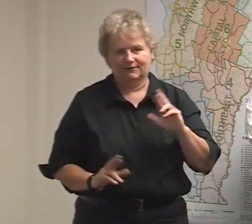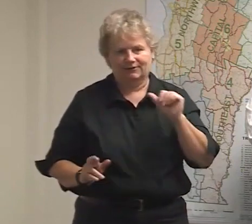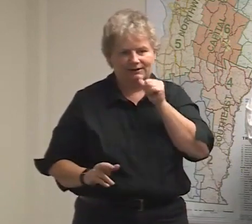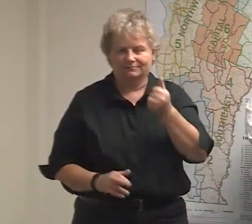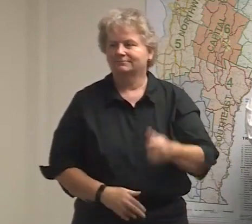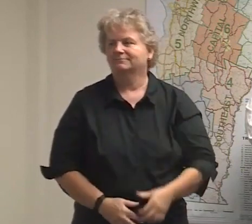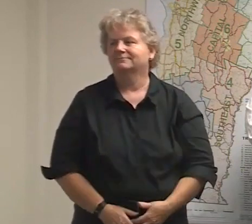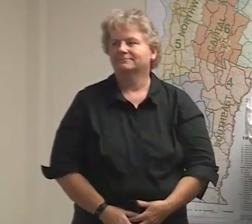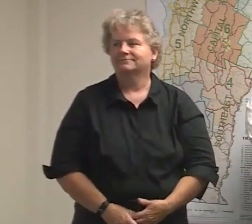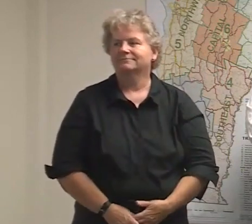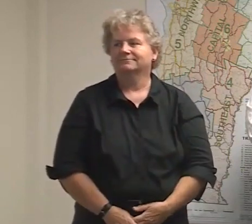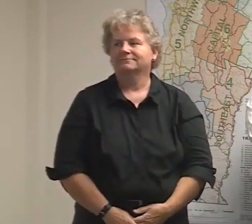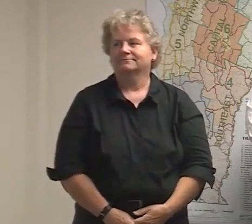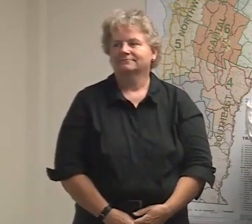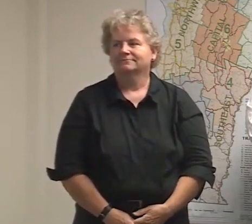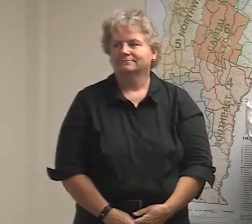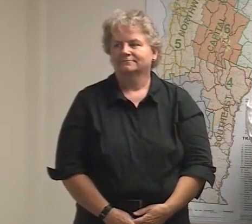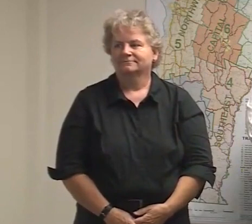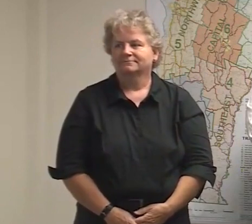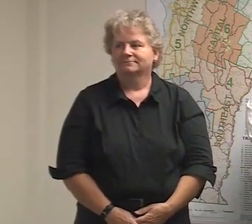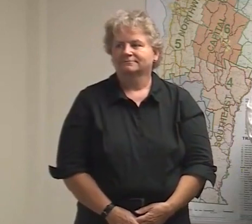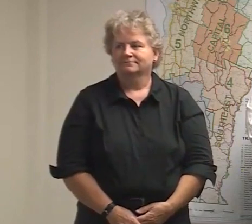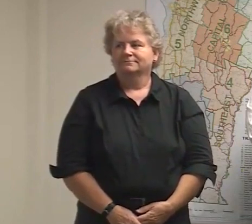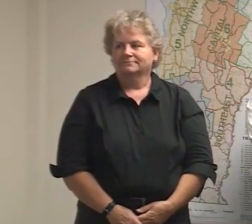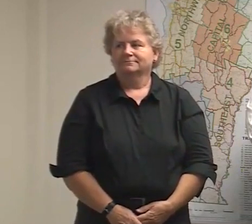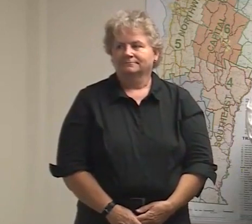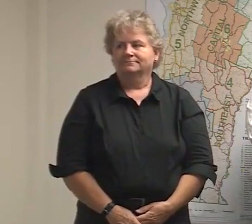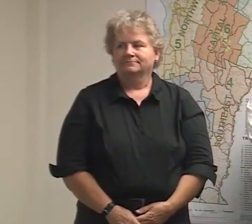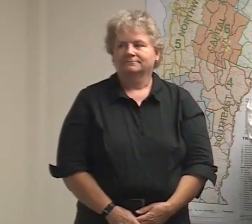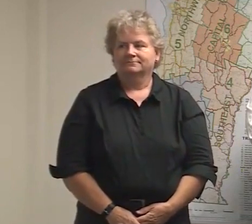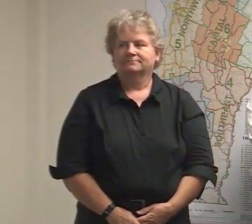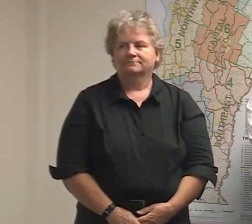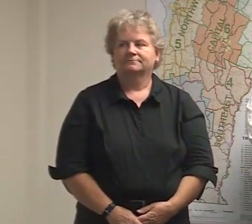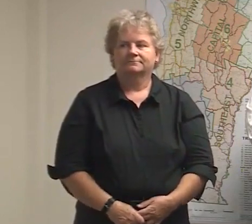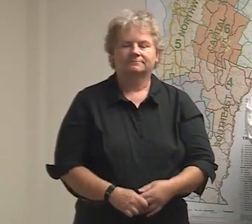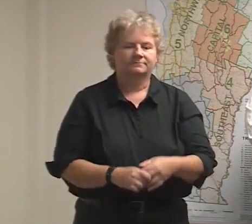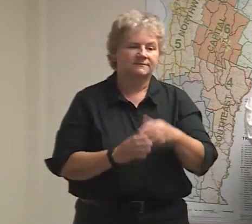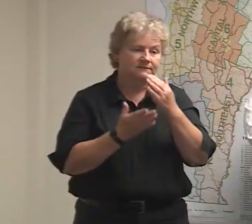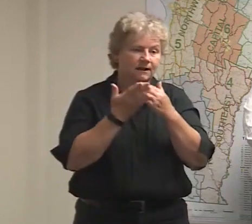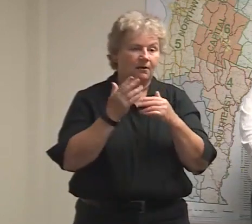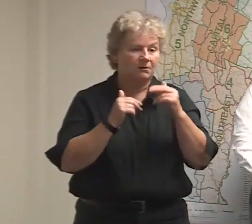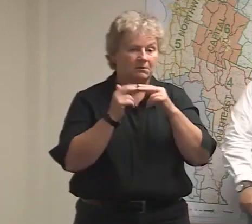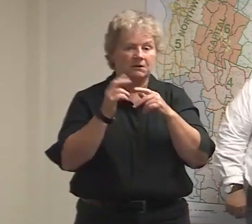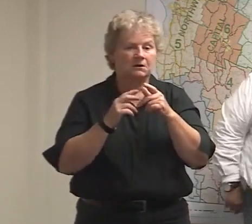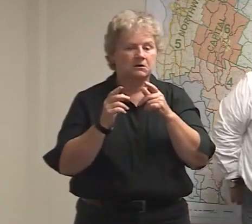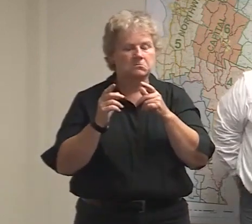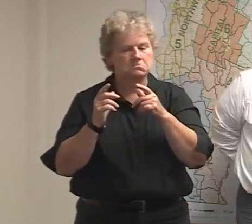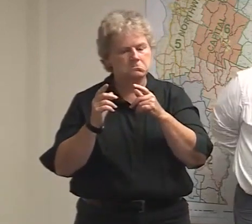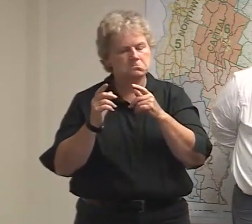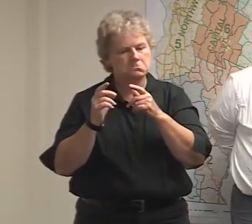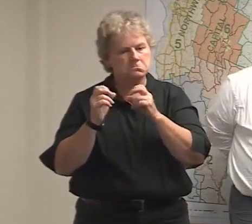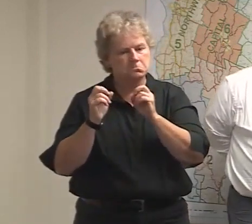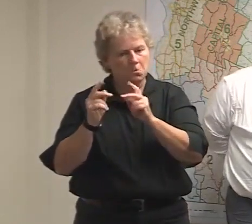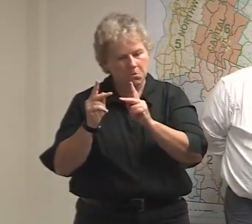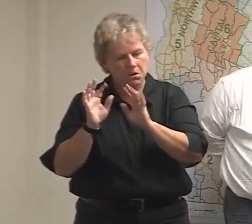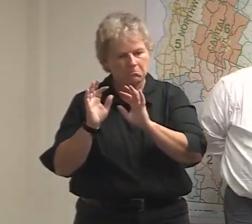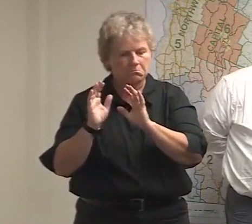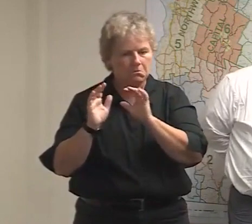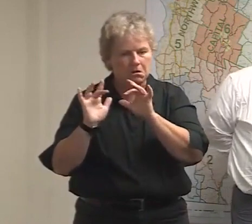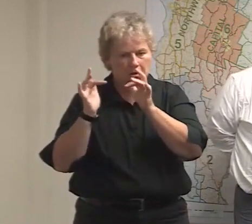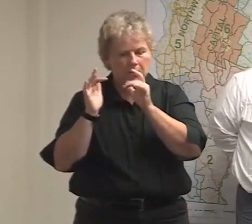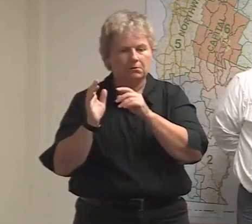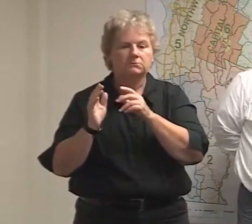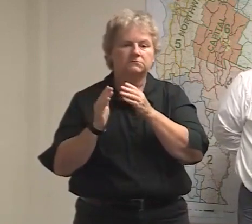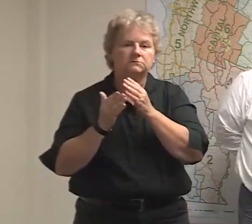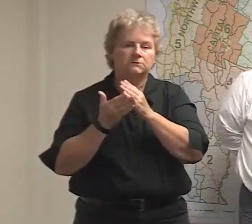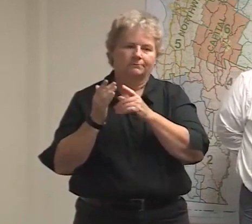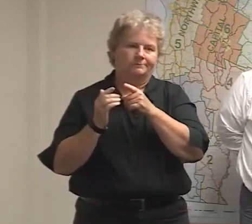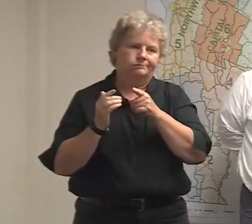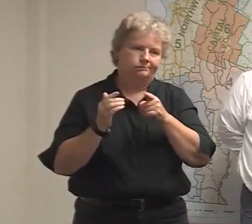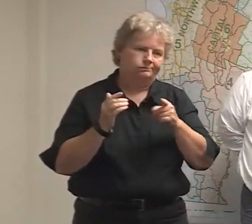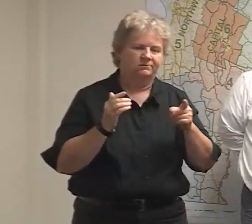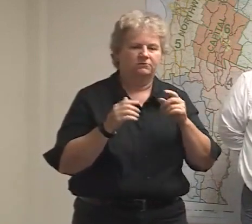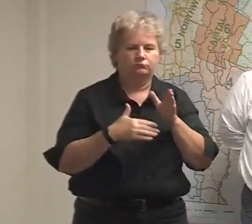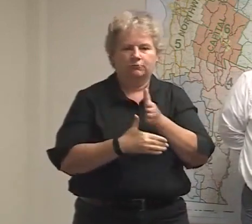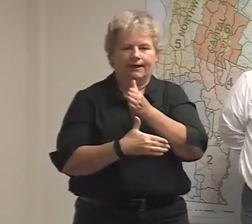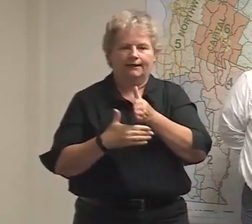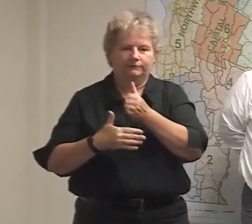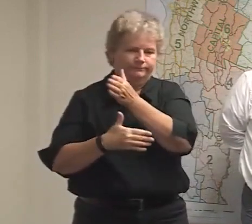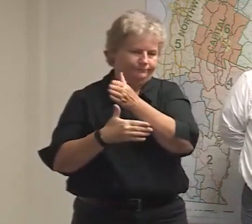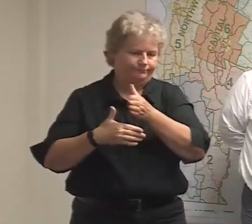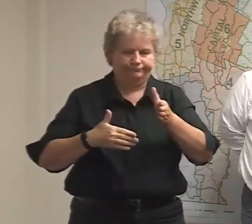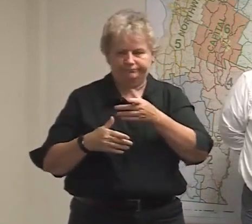AND WE’RE WORKING AROUND THE CLOCK TO TRY AND BRING THOSE BUILDINGS BACK ONLINE AS QUICKLY AS POSSIBLE WITH A PRIORITIZATION GIVEN TO THE SERVICE BUILDINGS.